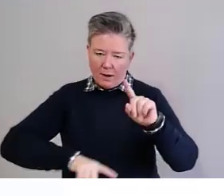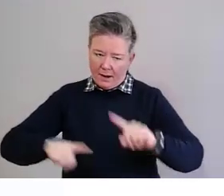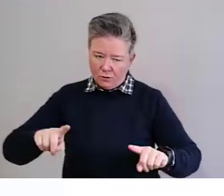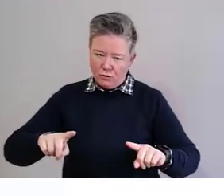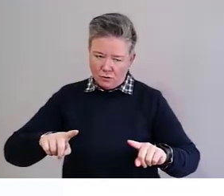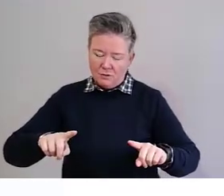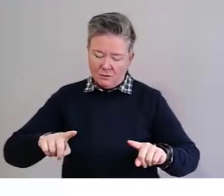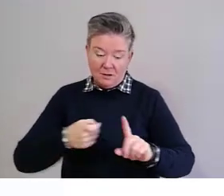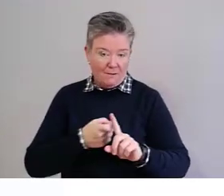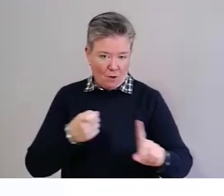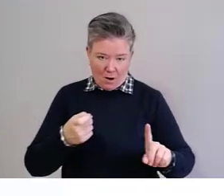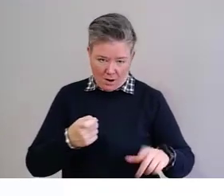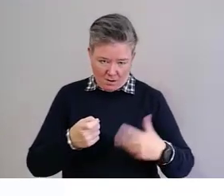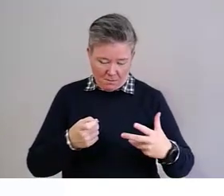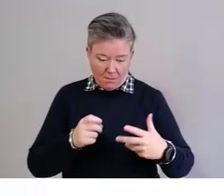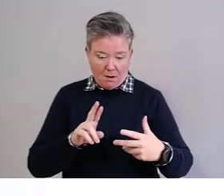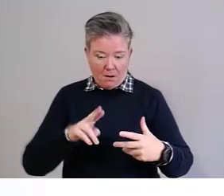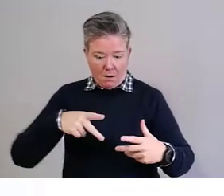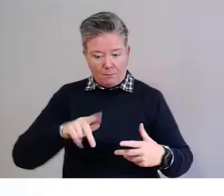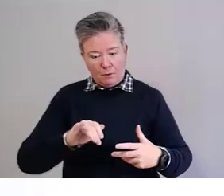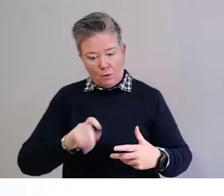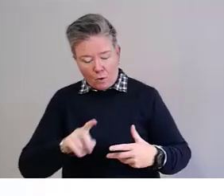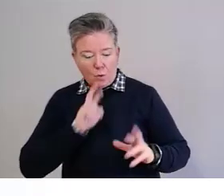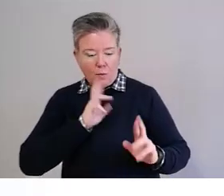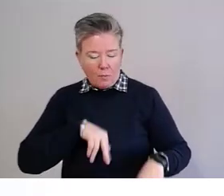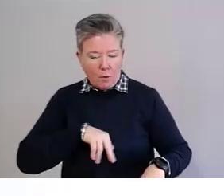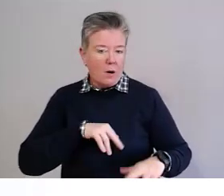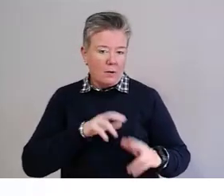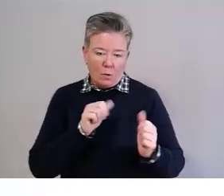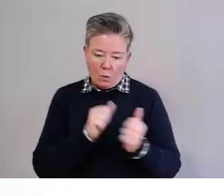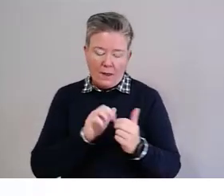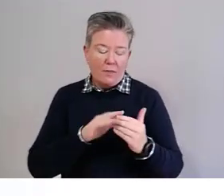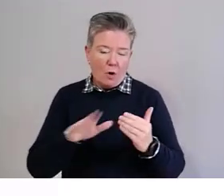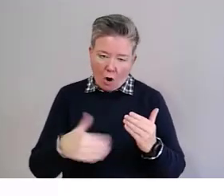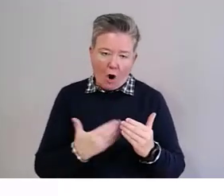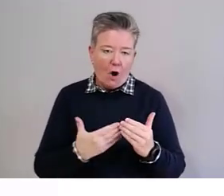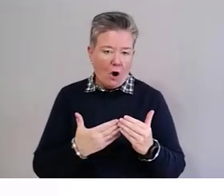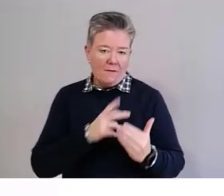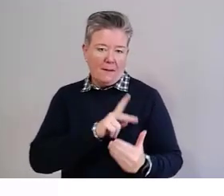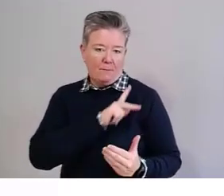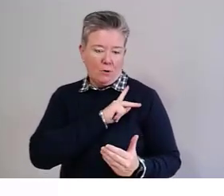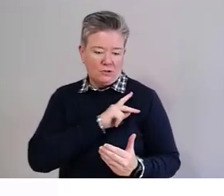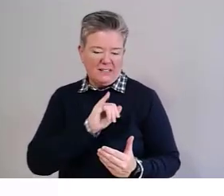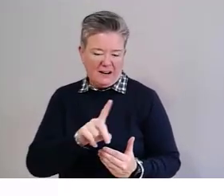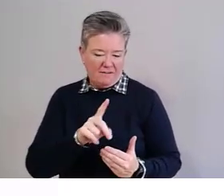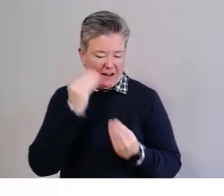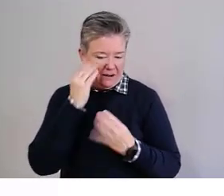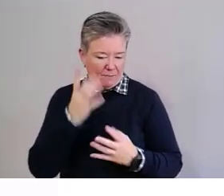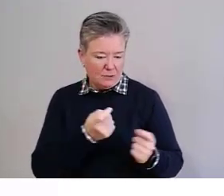all the way from, you know, uploading a report with all of the personally identifiable information removed,